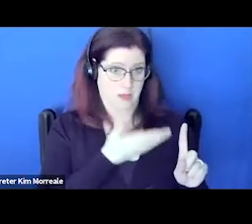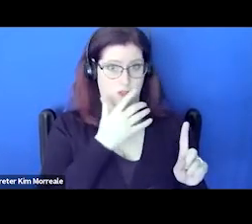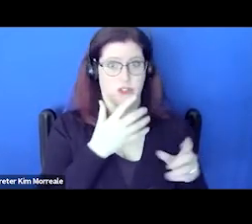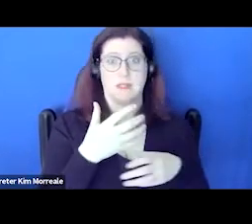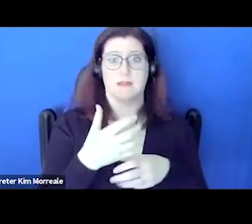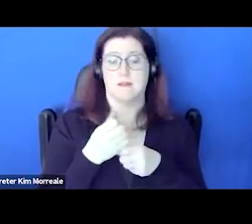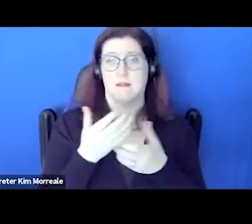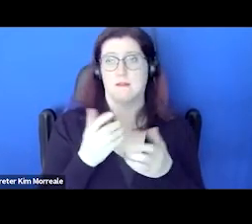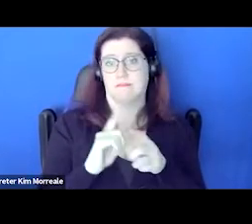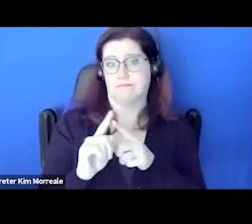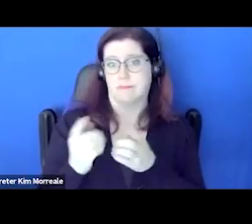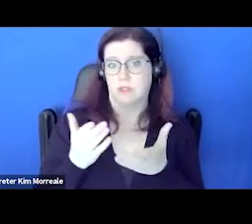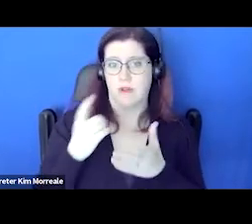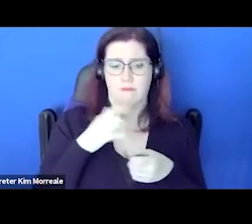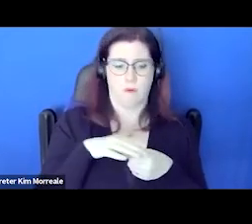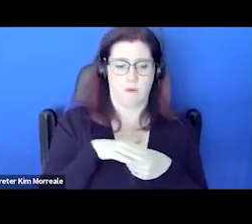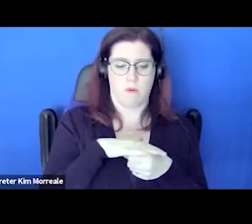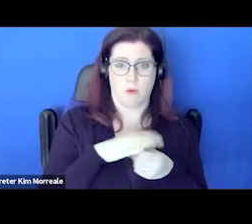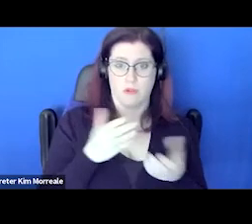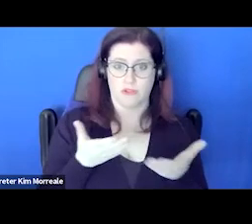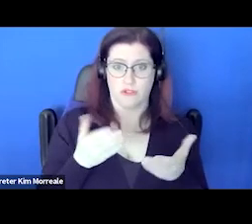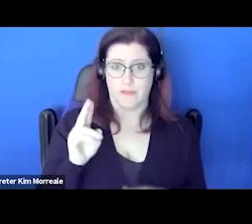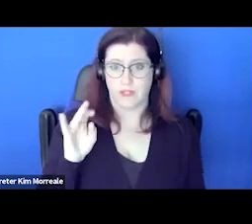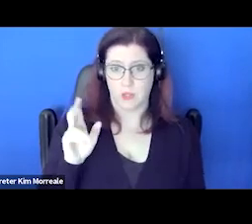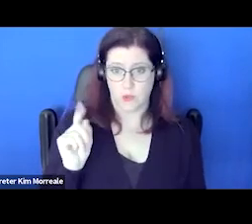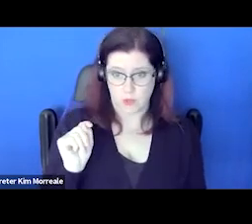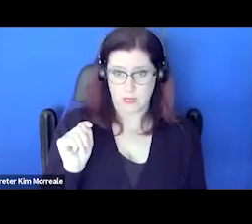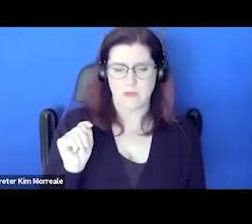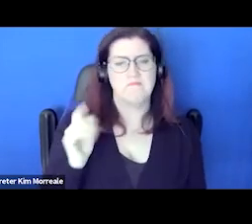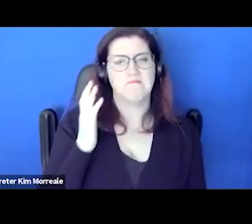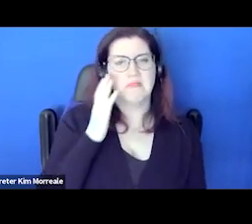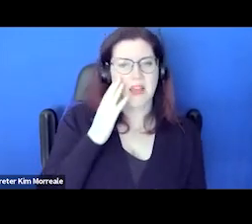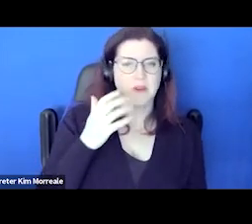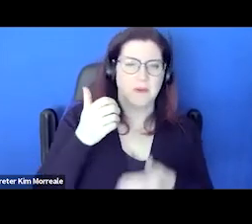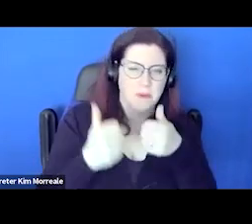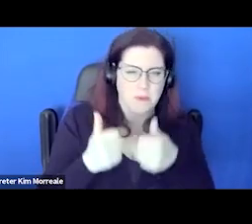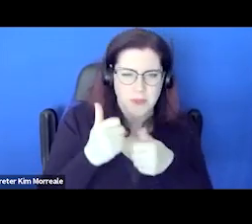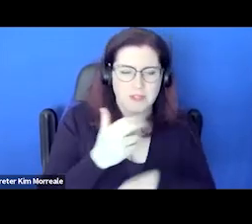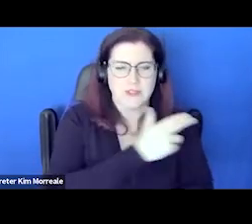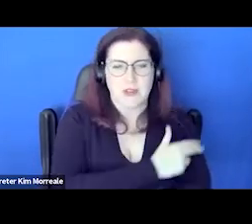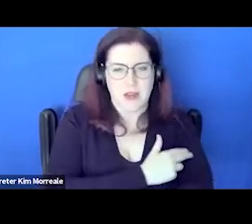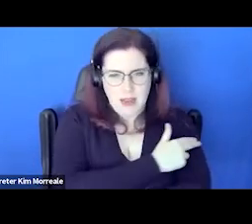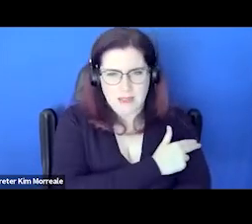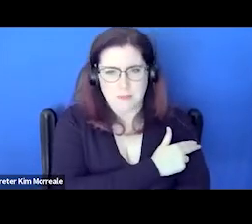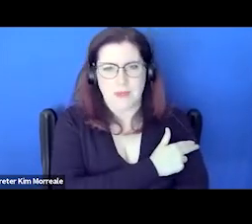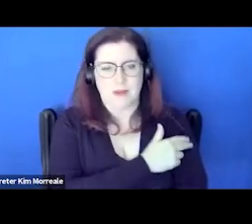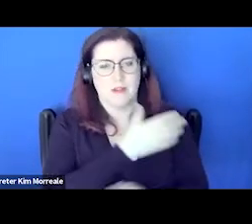at her local service unit, I then knew what hospital served her service area.